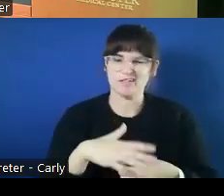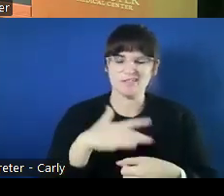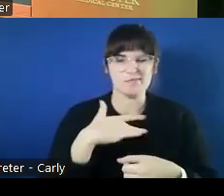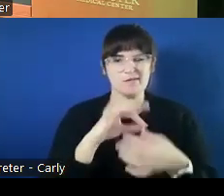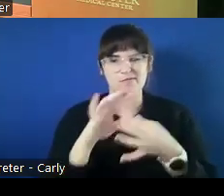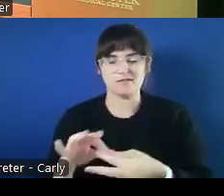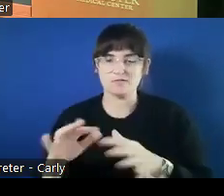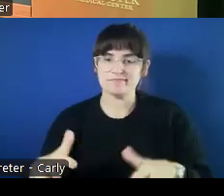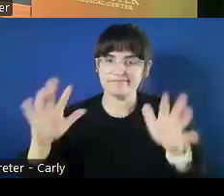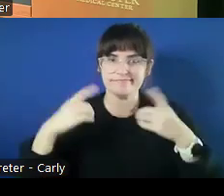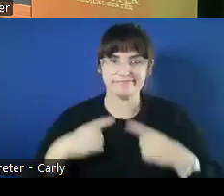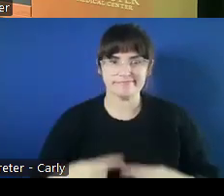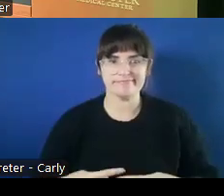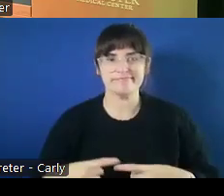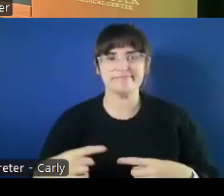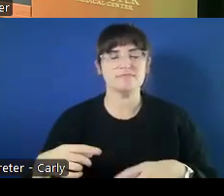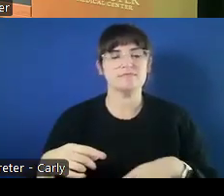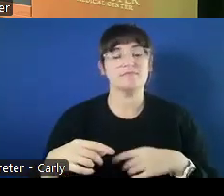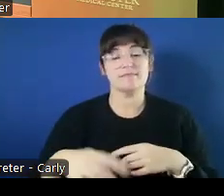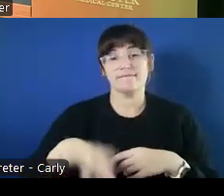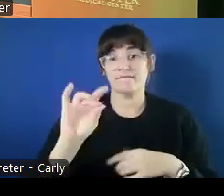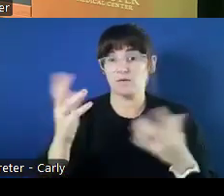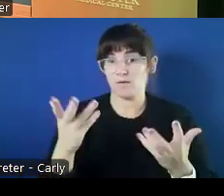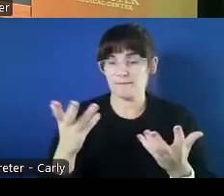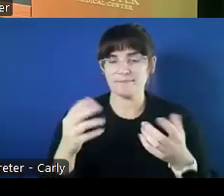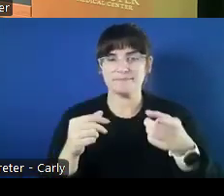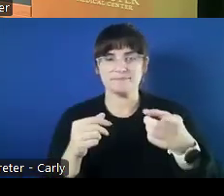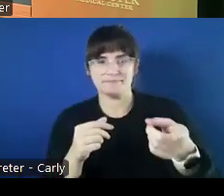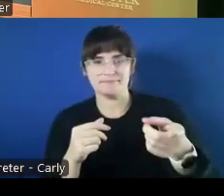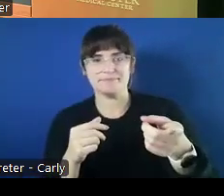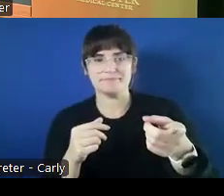um and what we found from these different kinds of from this meta analysis is that they actually